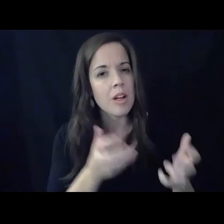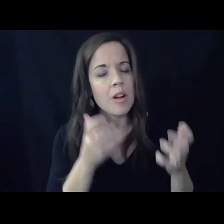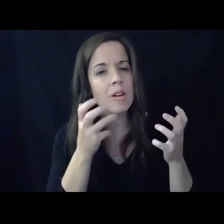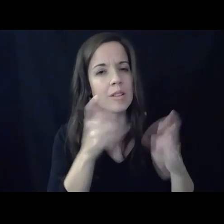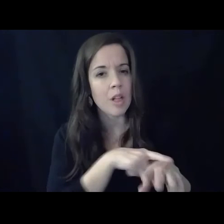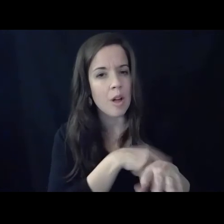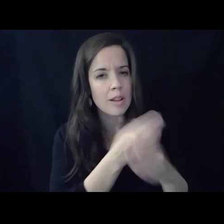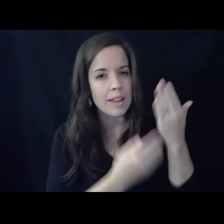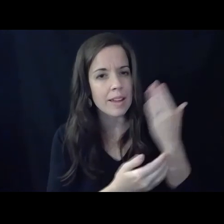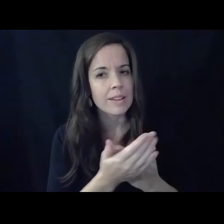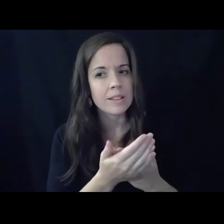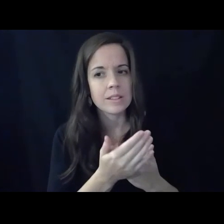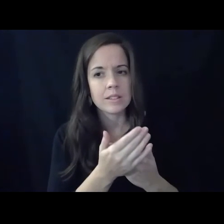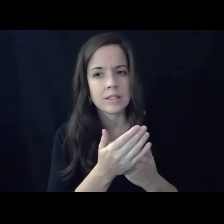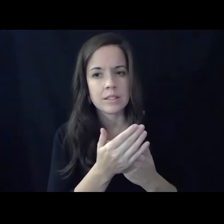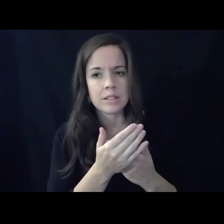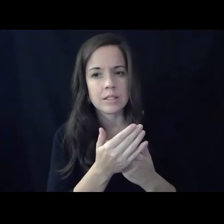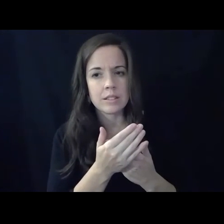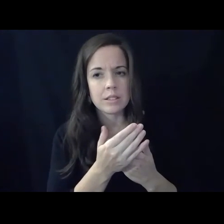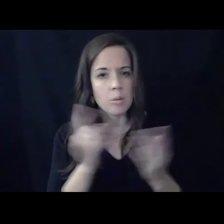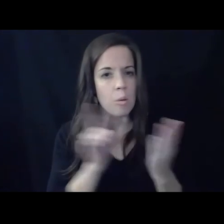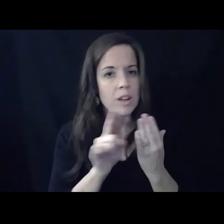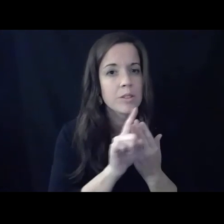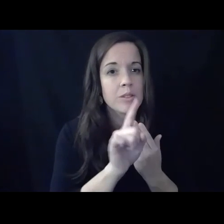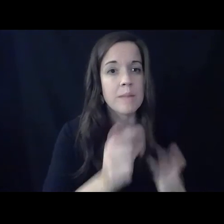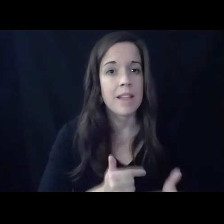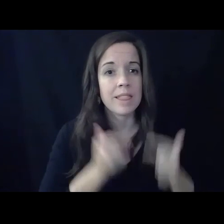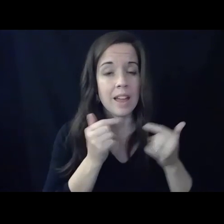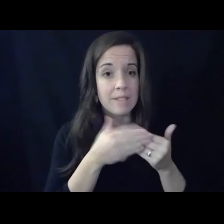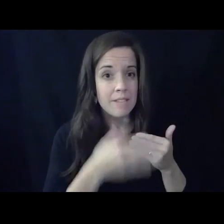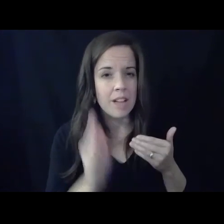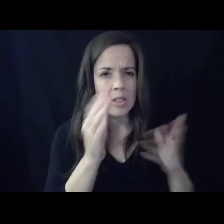Maundering through the banalities of my life, it follows, speaking, as if from a frosty bag